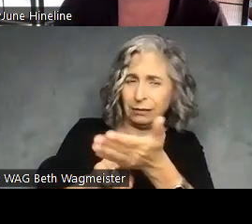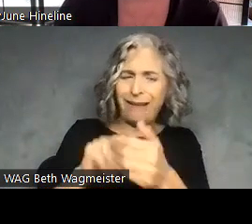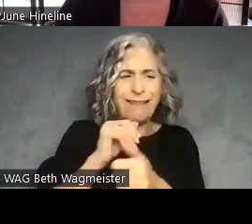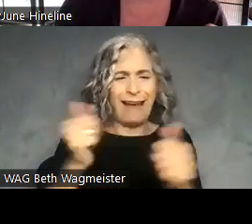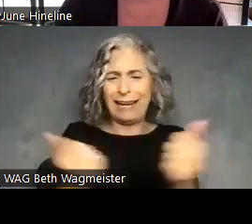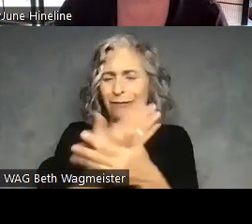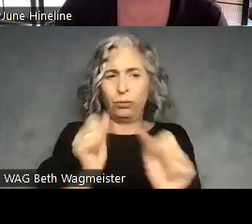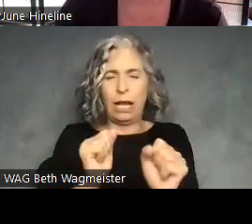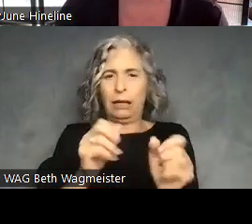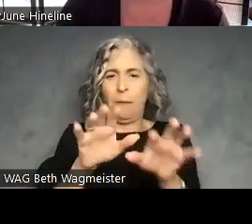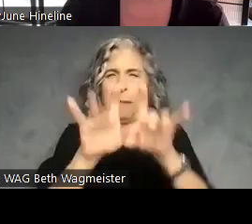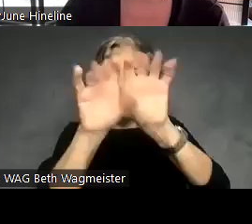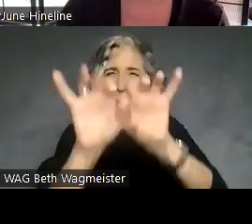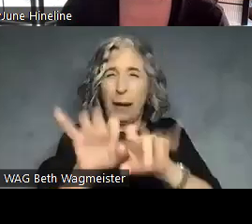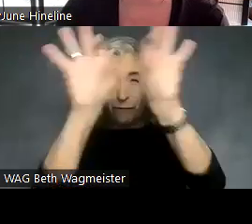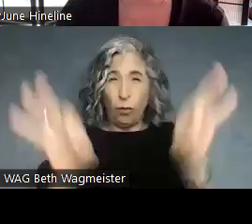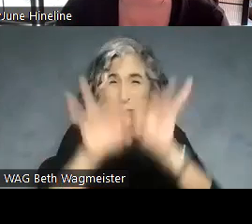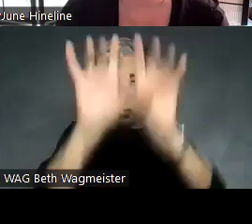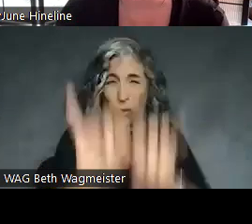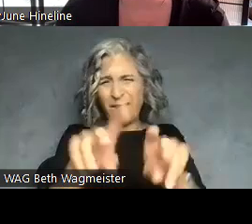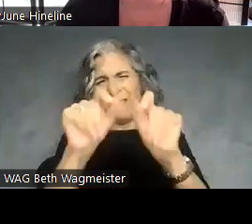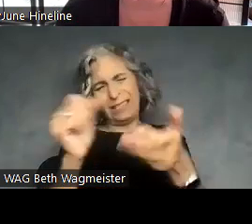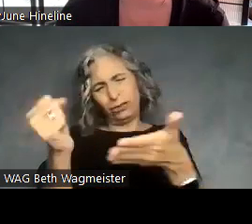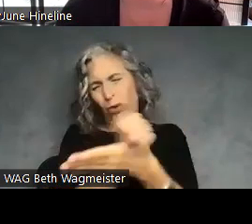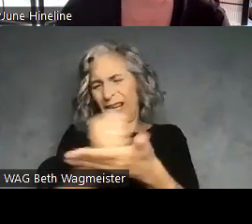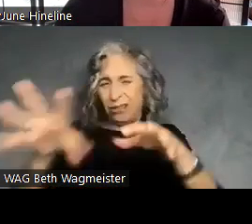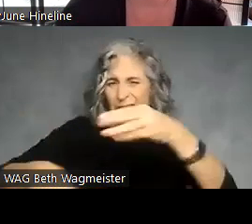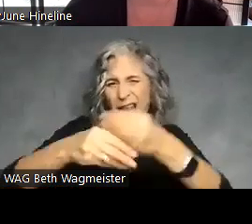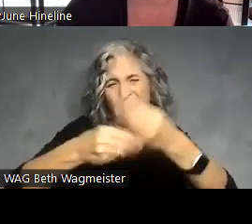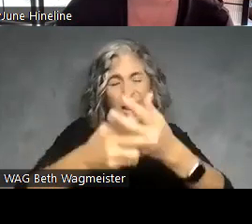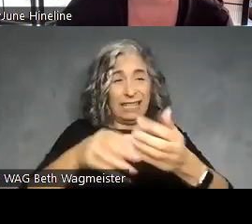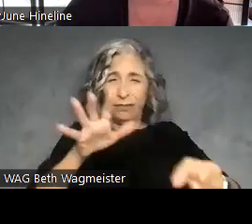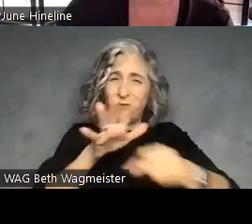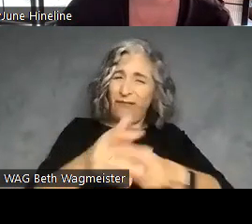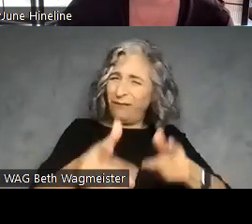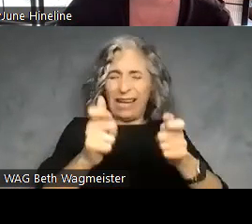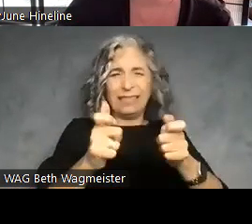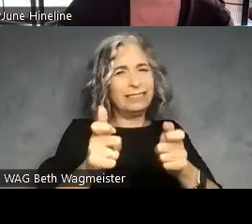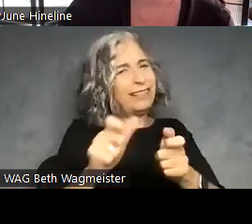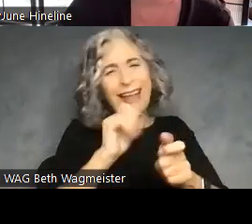Timers are another security measure, or time-based passwords